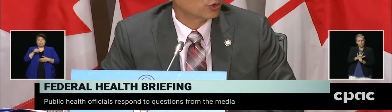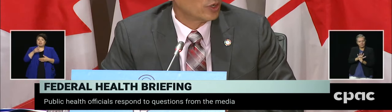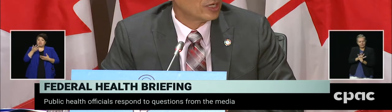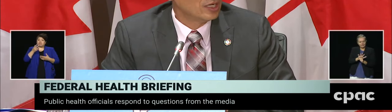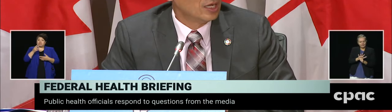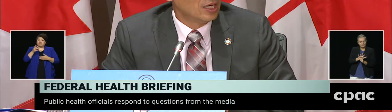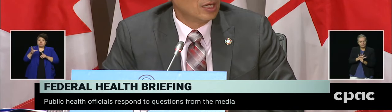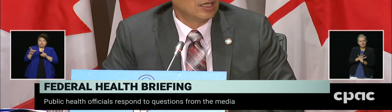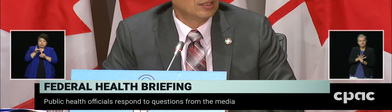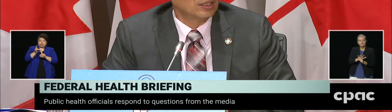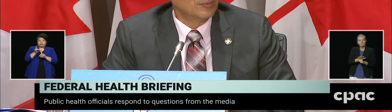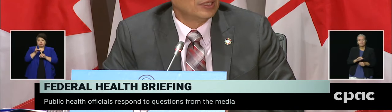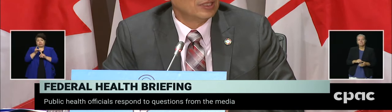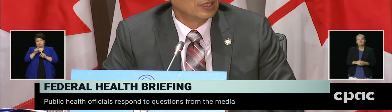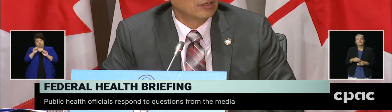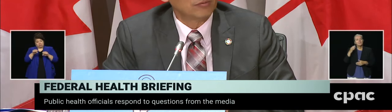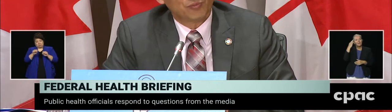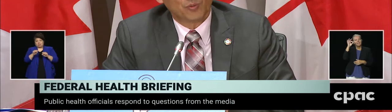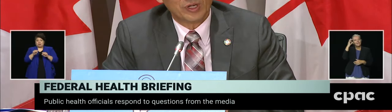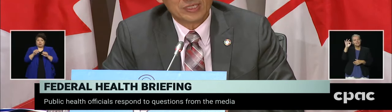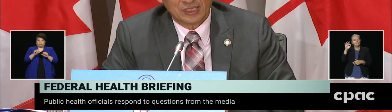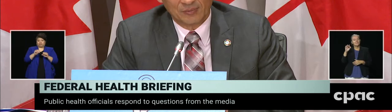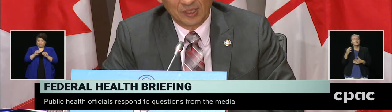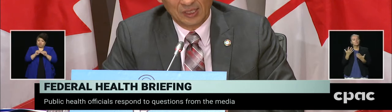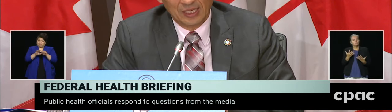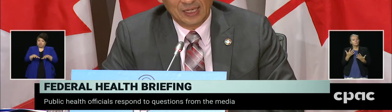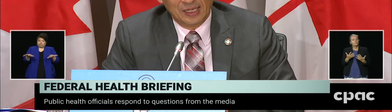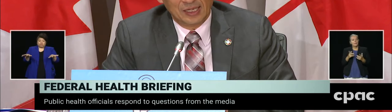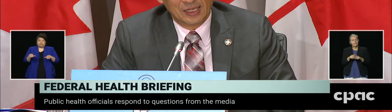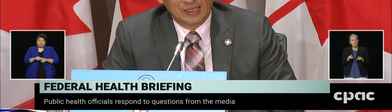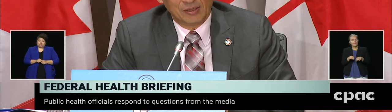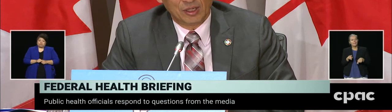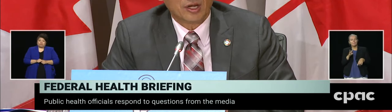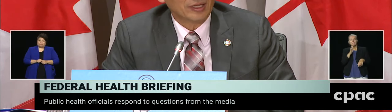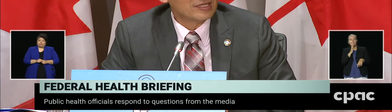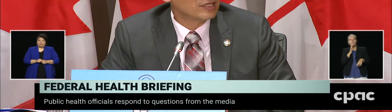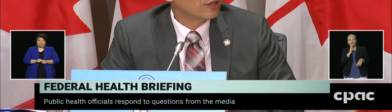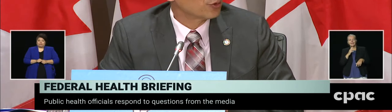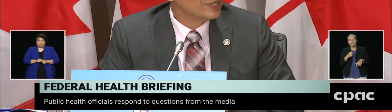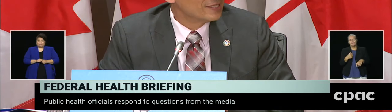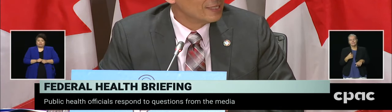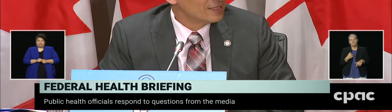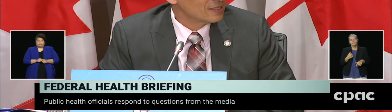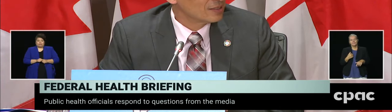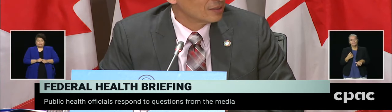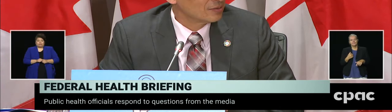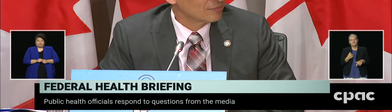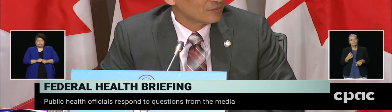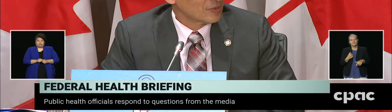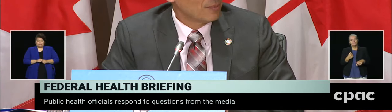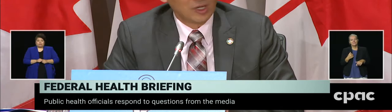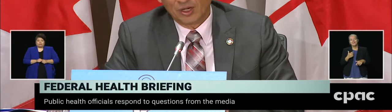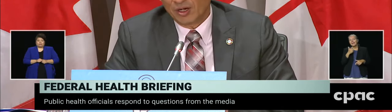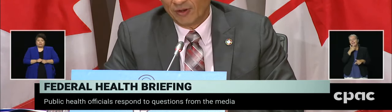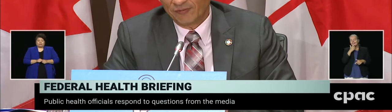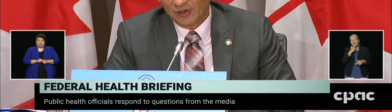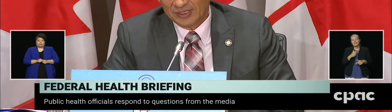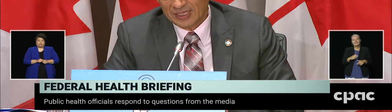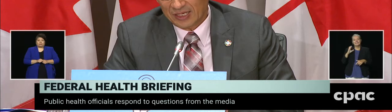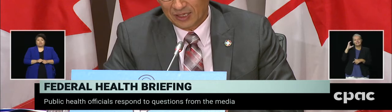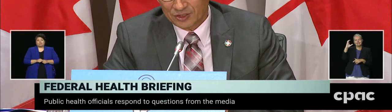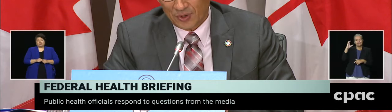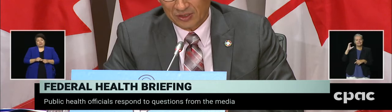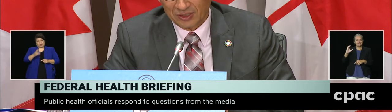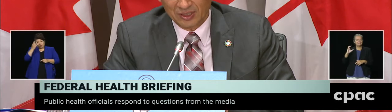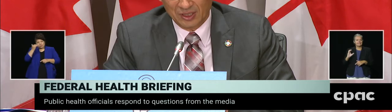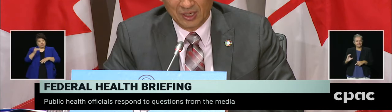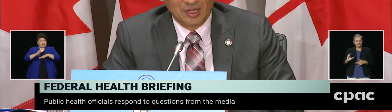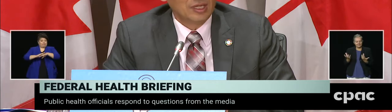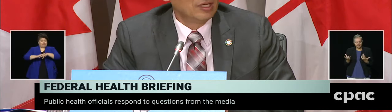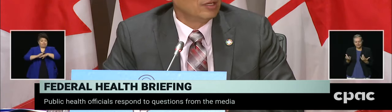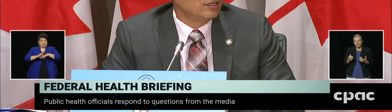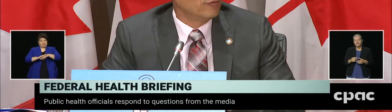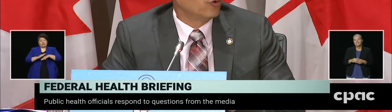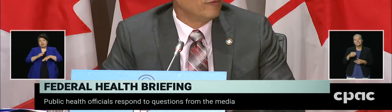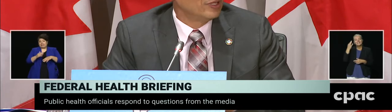INCREASED RISK OF INFECTION.